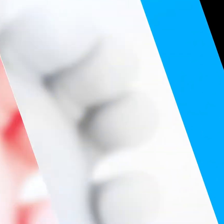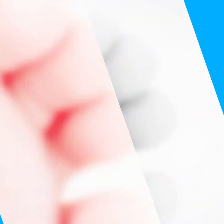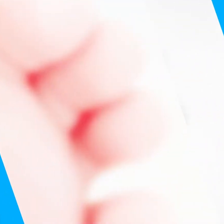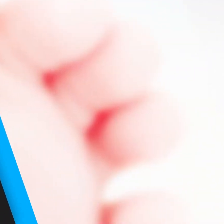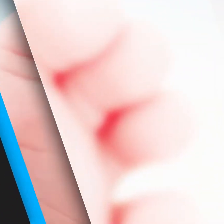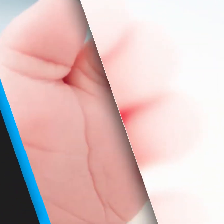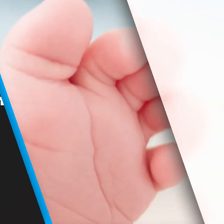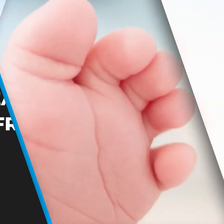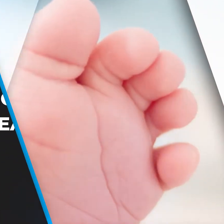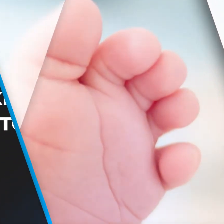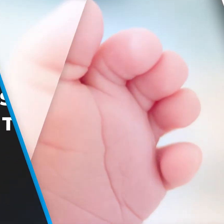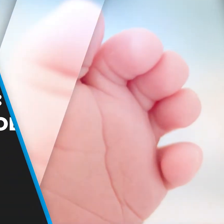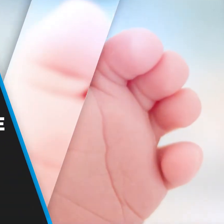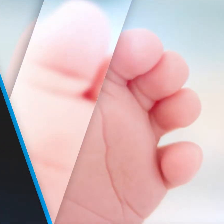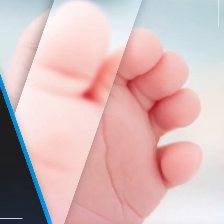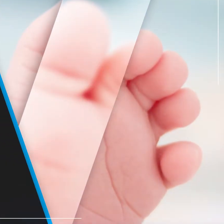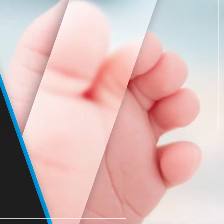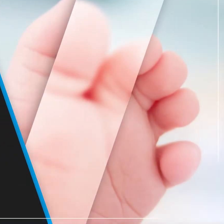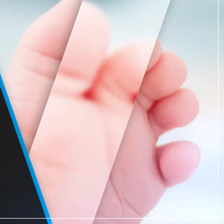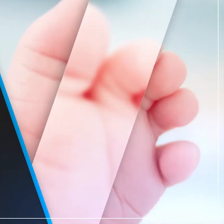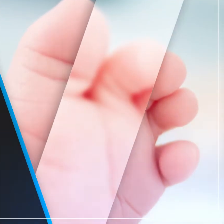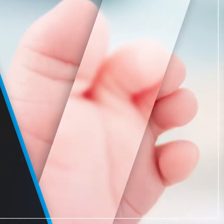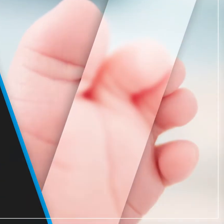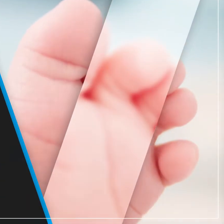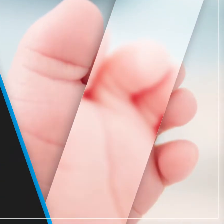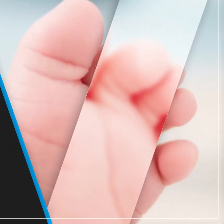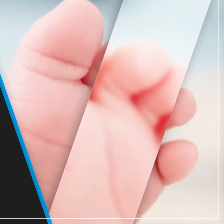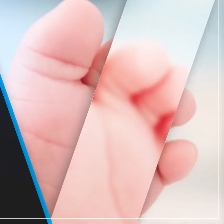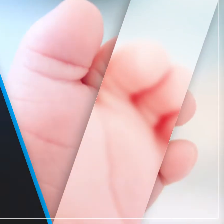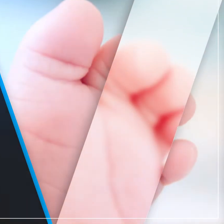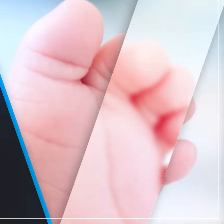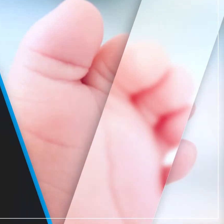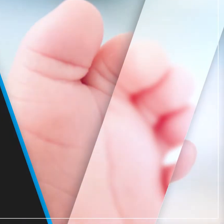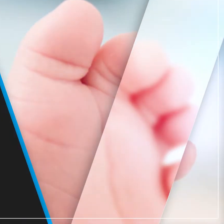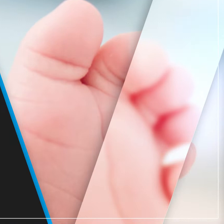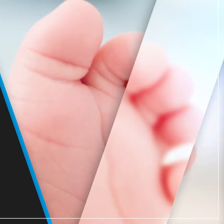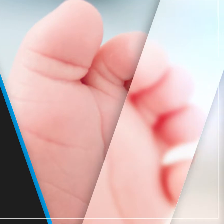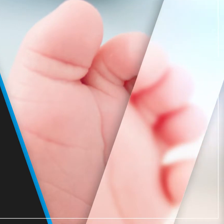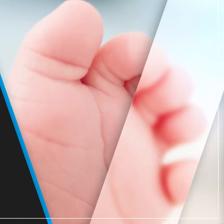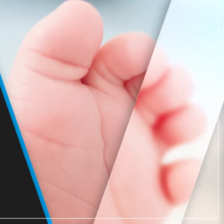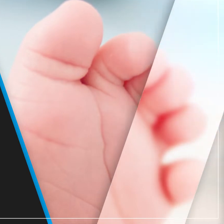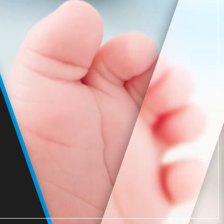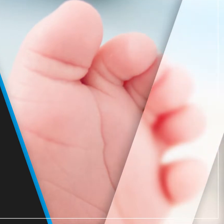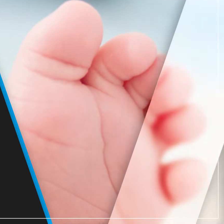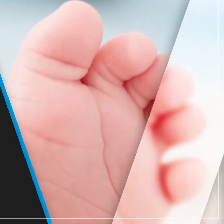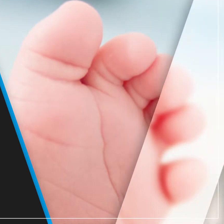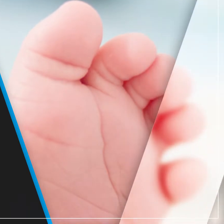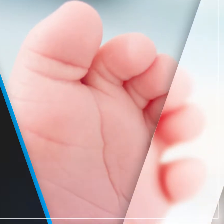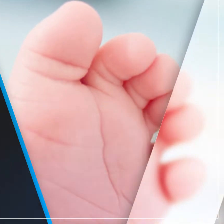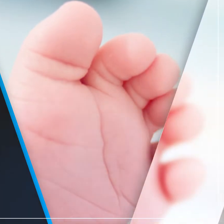NARRATOR >> DHH Reading Kits: From Head to Toe. Learn American Sign Language words that go along with this book.